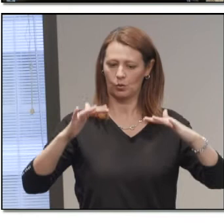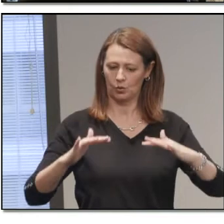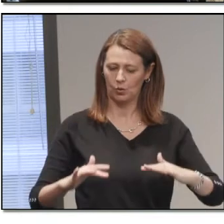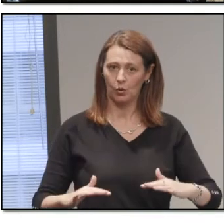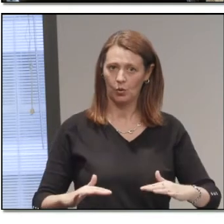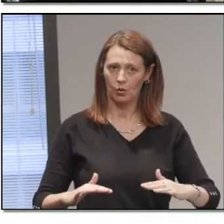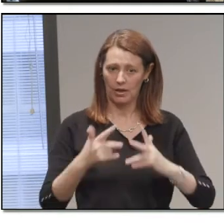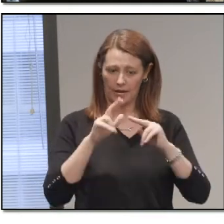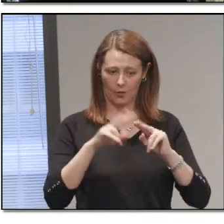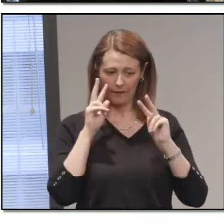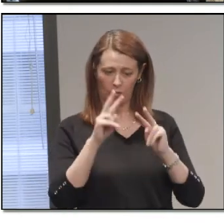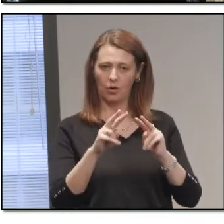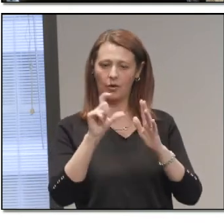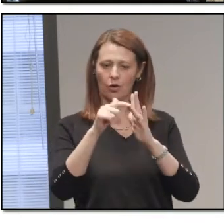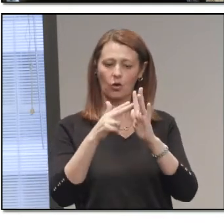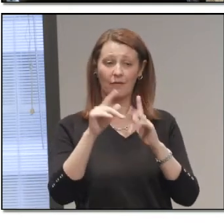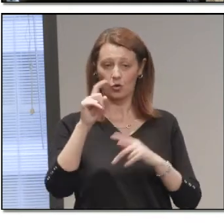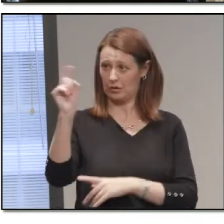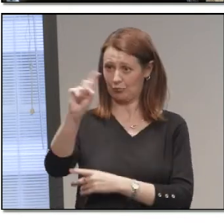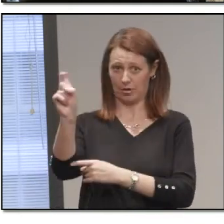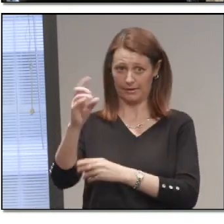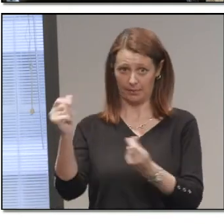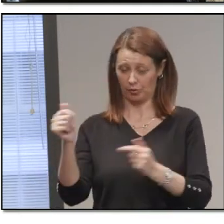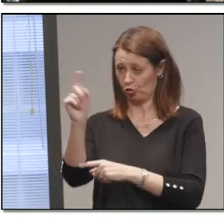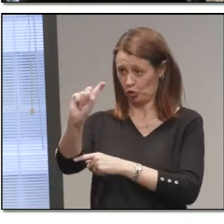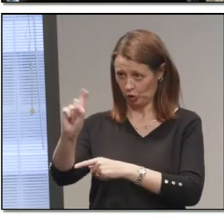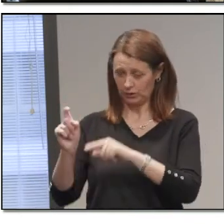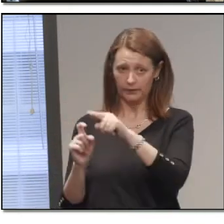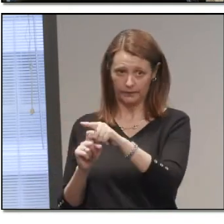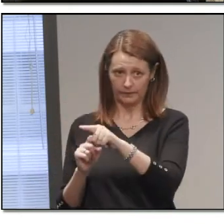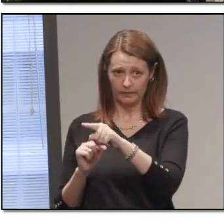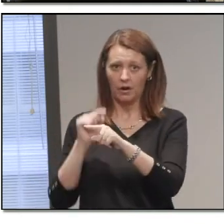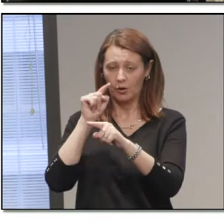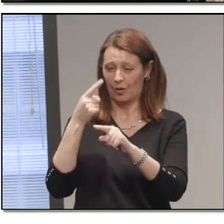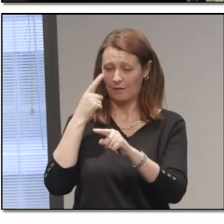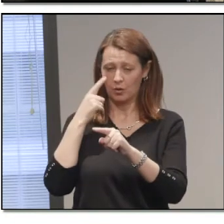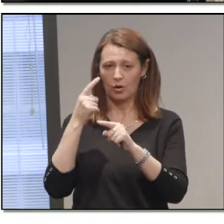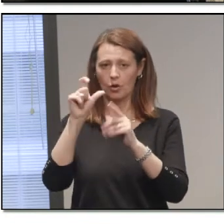the concentrations, if you spray something, if you measure the concentration in the room,